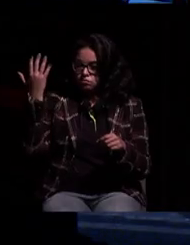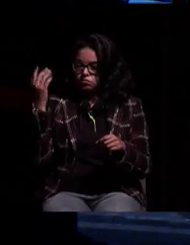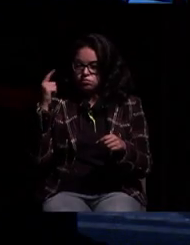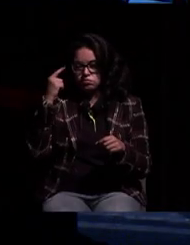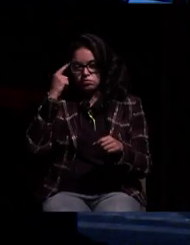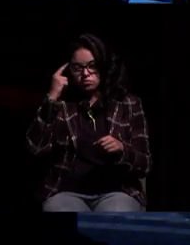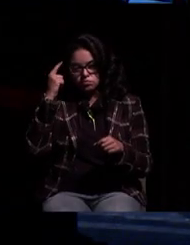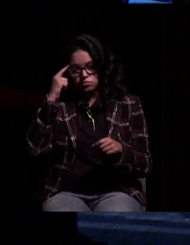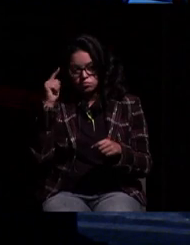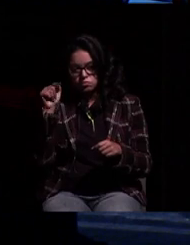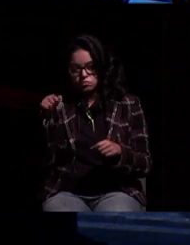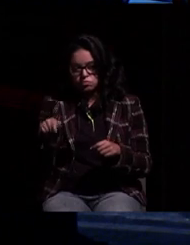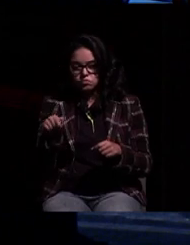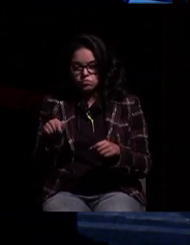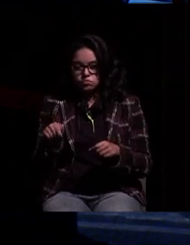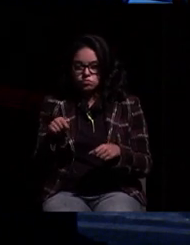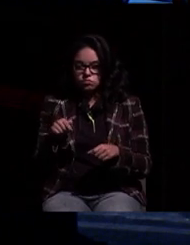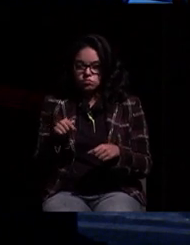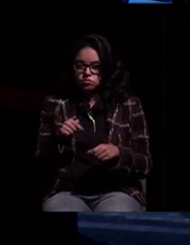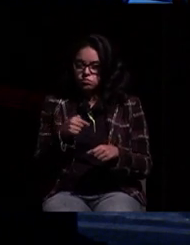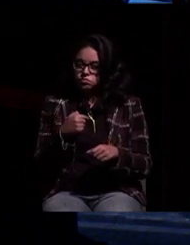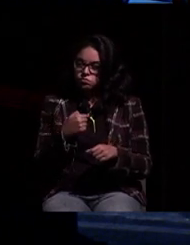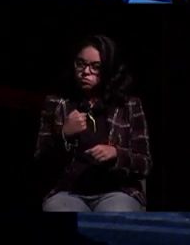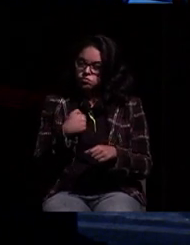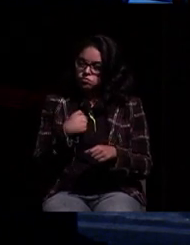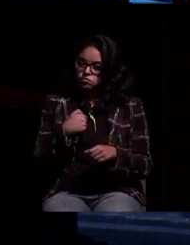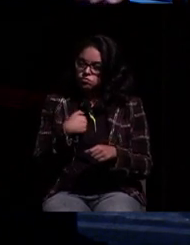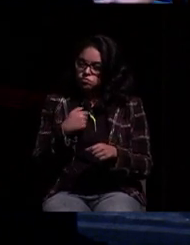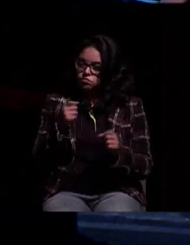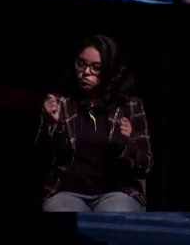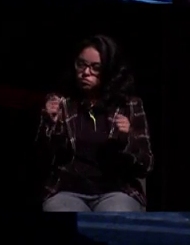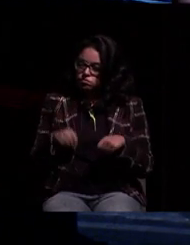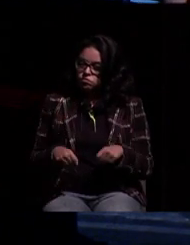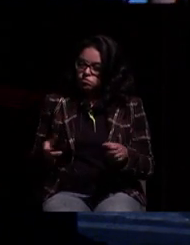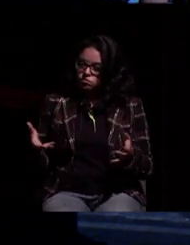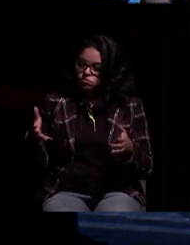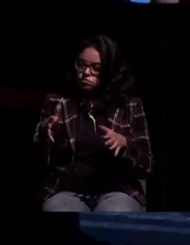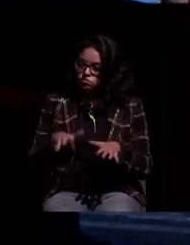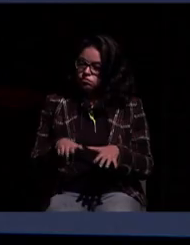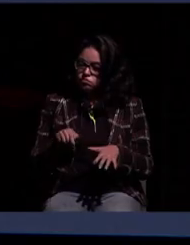as of the moment I was invited to join this